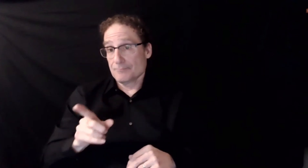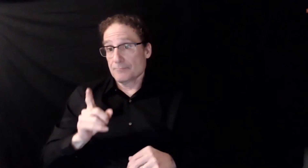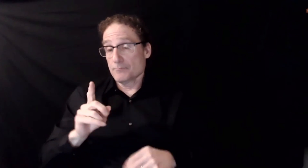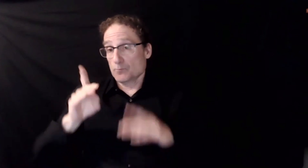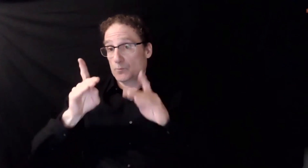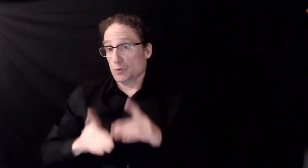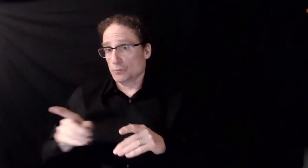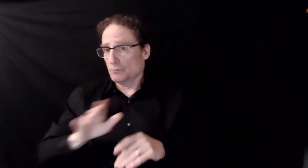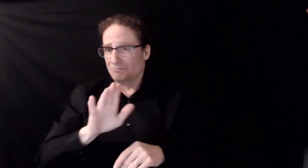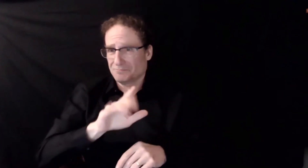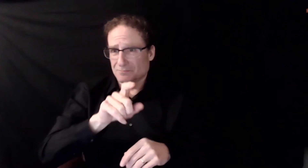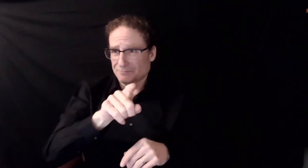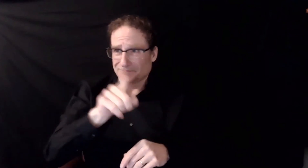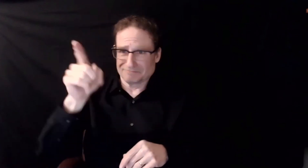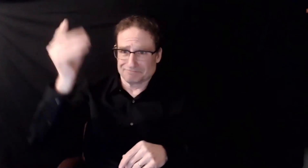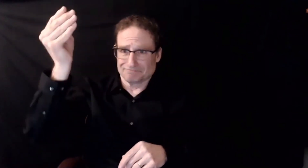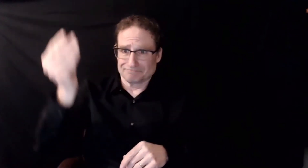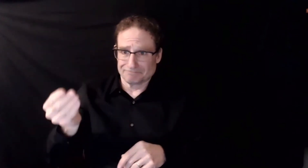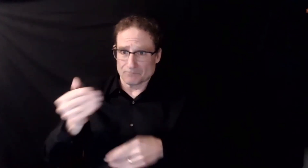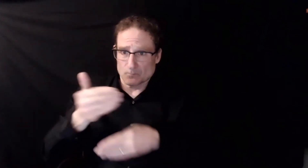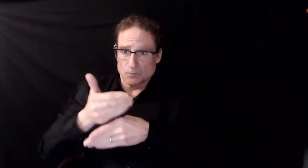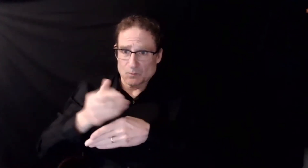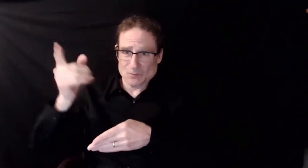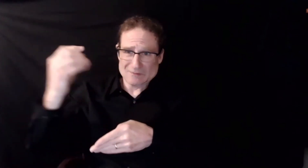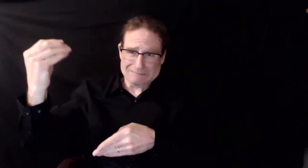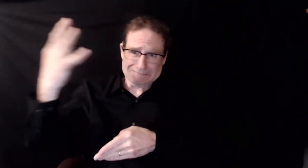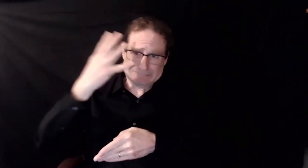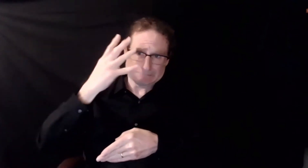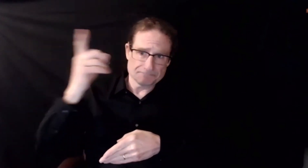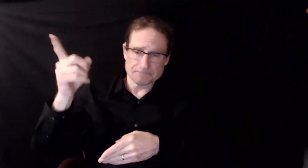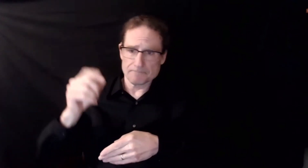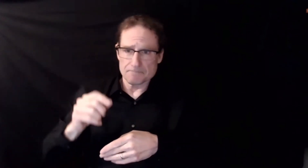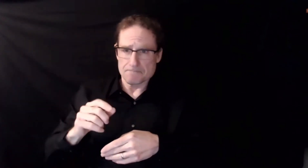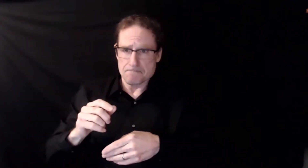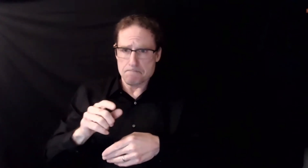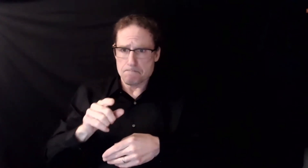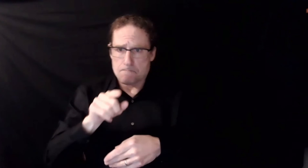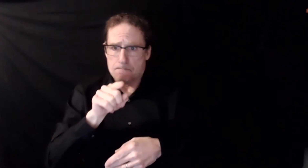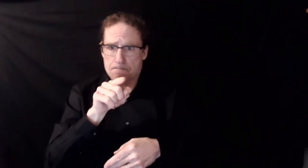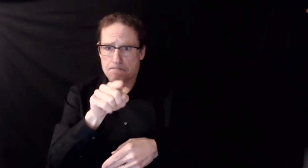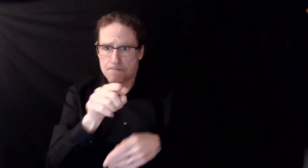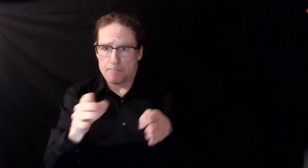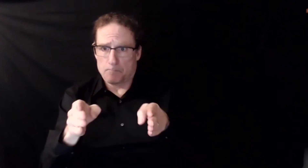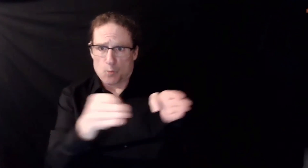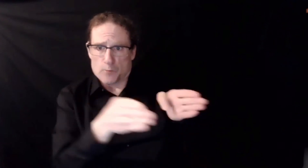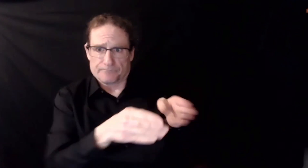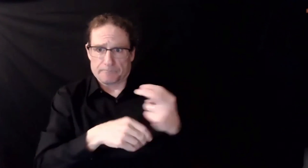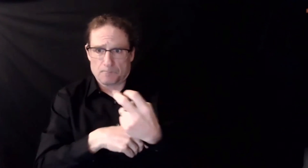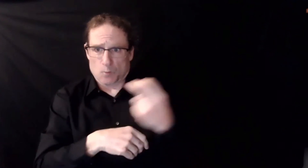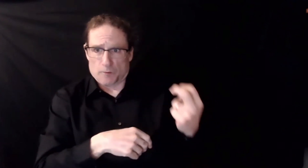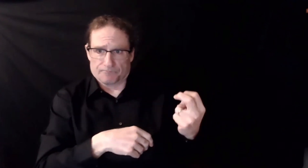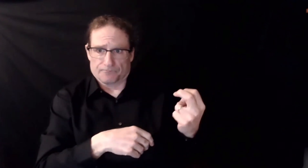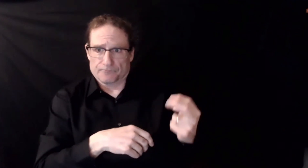and that was not the case. The person stated, I need you to if you don't mind, close the blinds in your office,